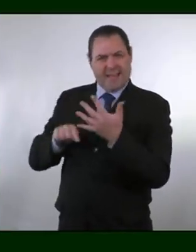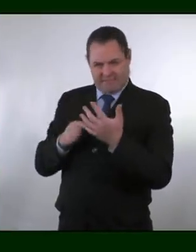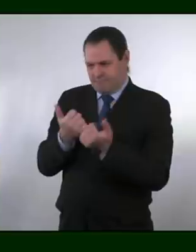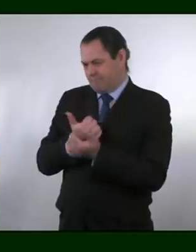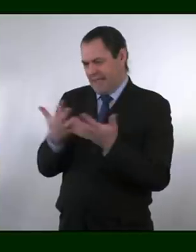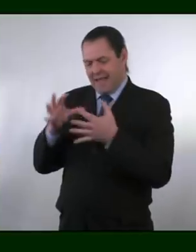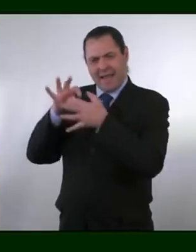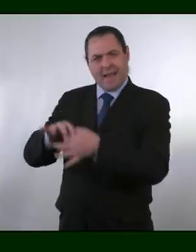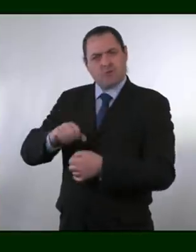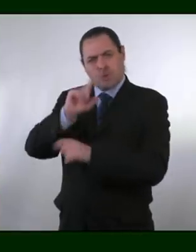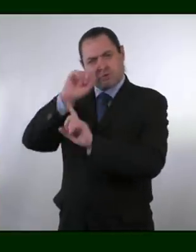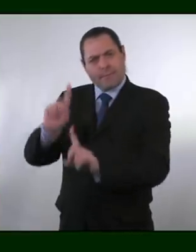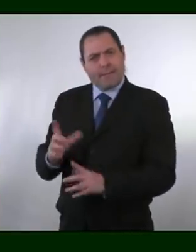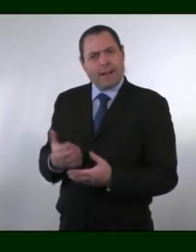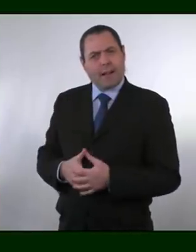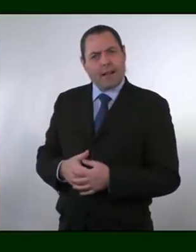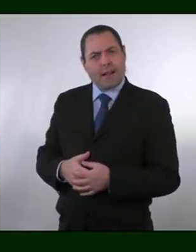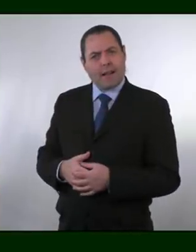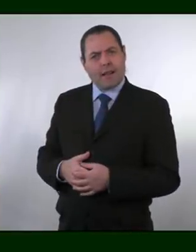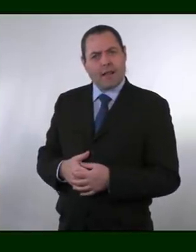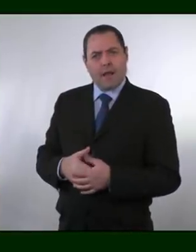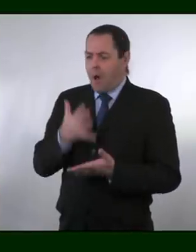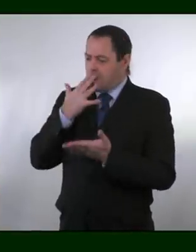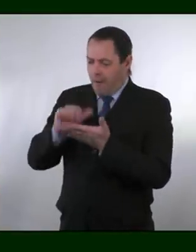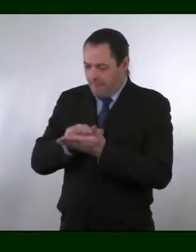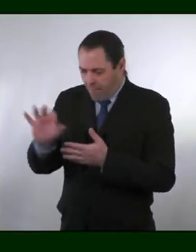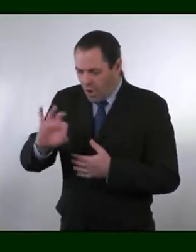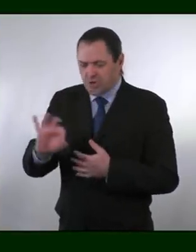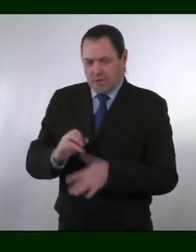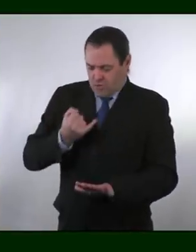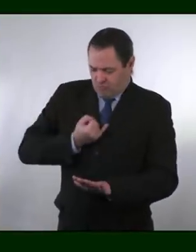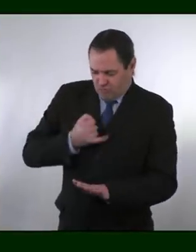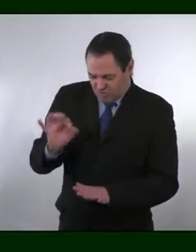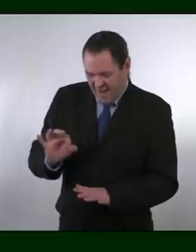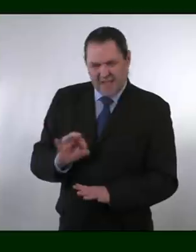We have seen no apology and no regrets from this Prime Minister. His attack on devolution